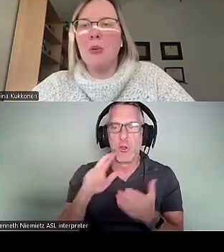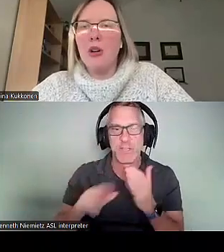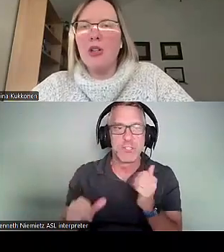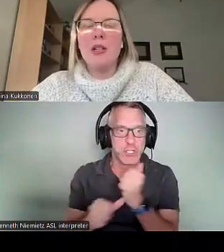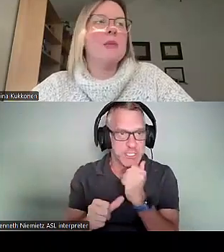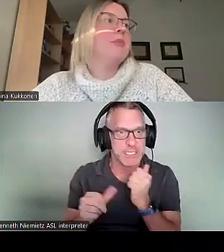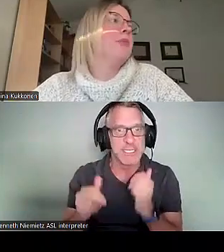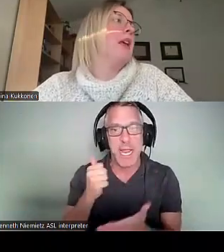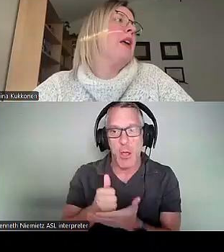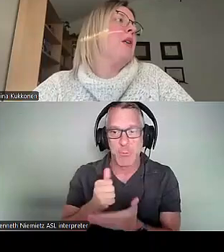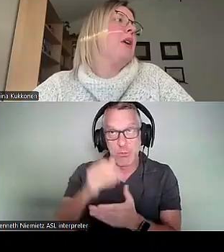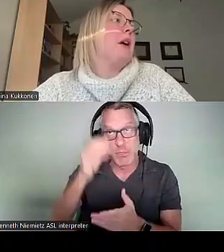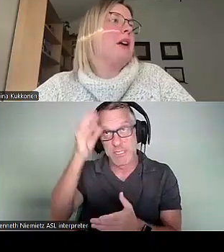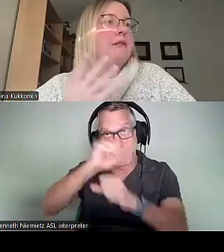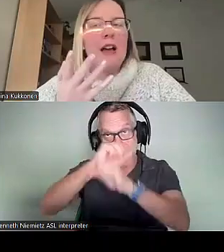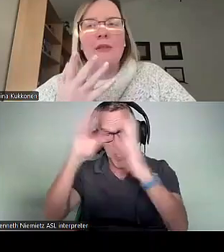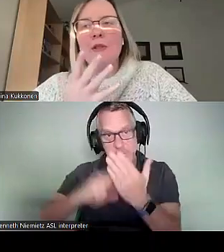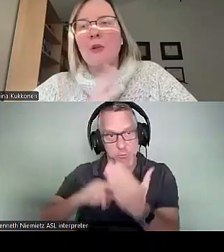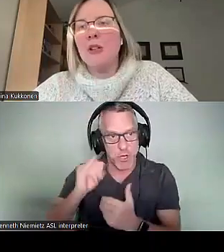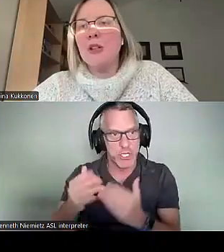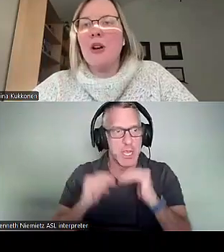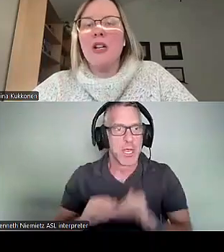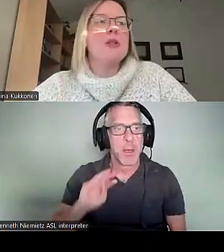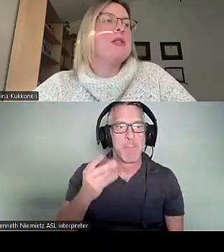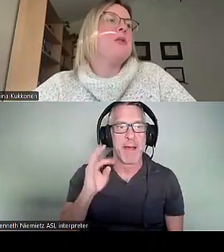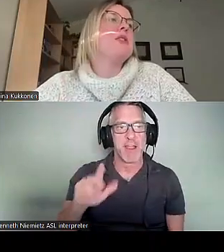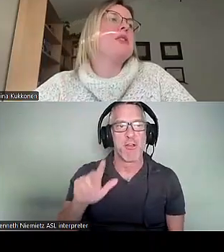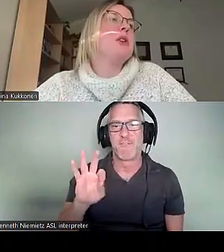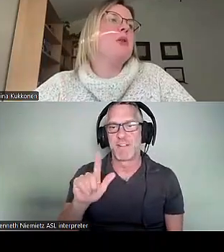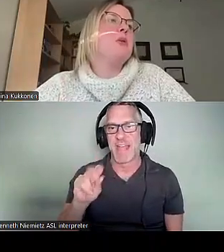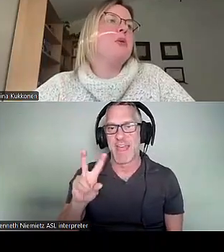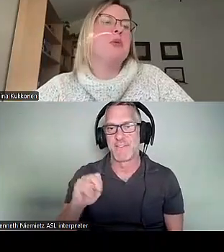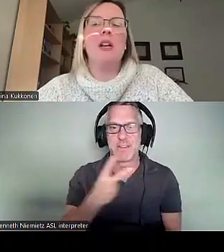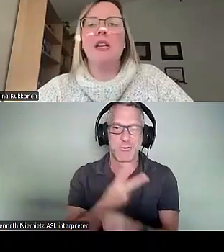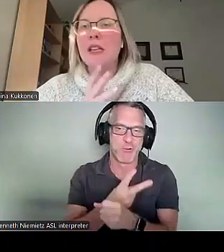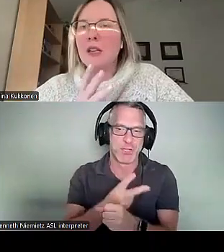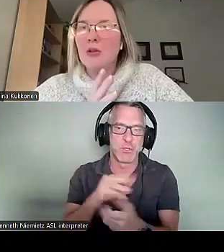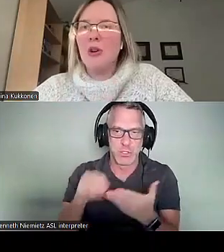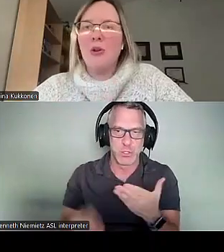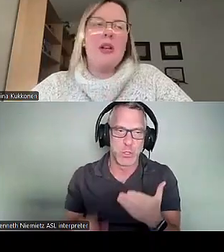the project. We had Michael Flavin, of course, our graduate student who created the Eco-Drone,